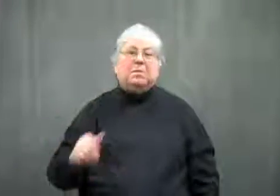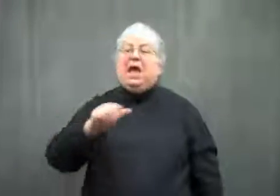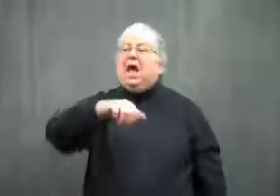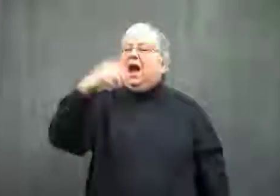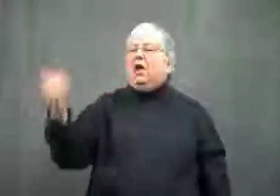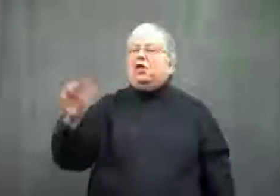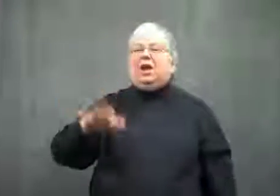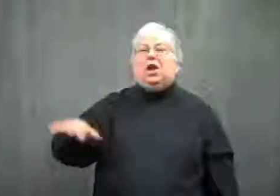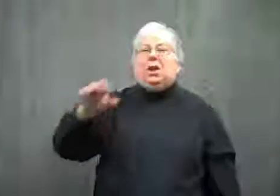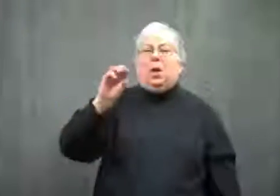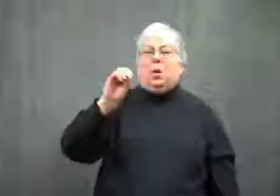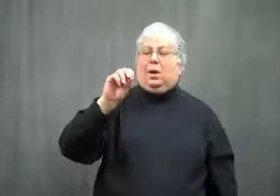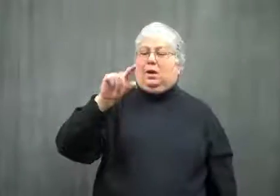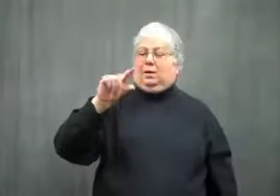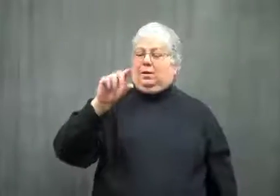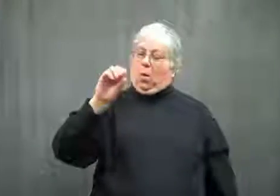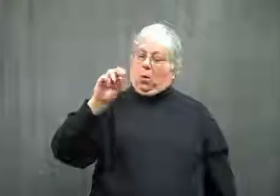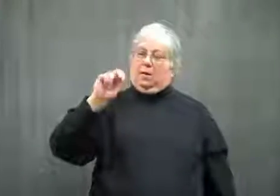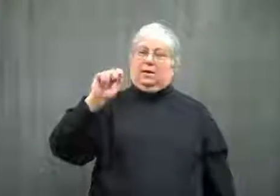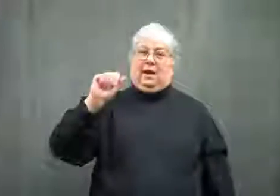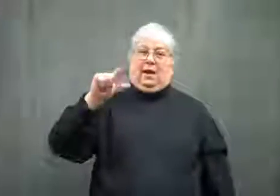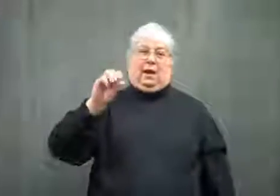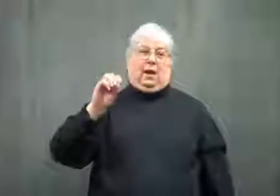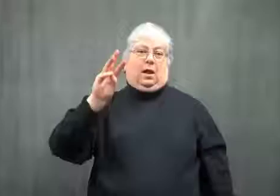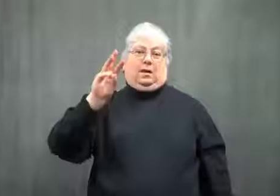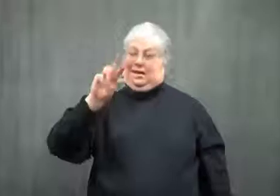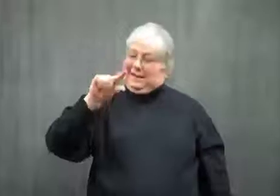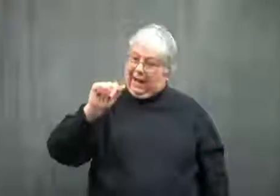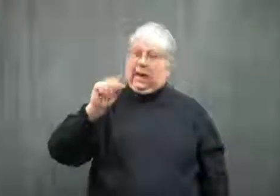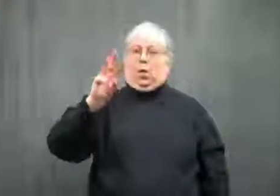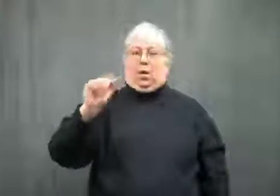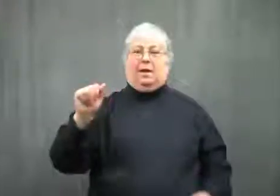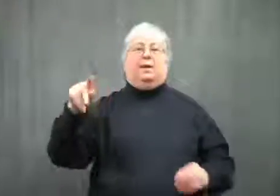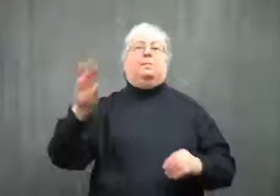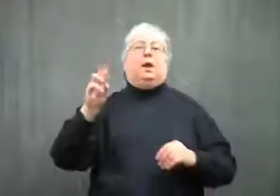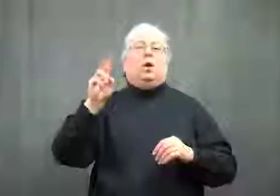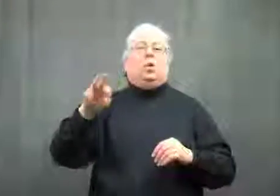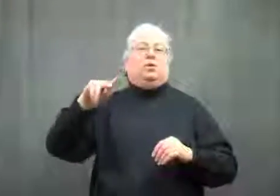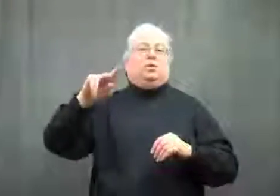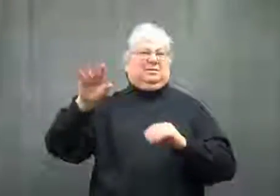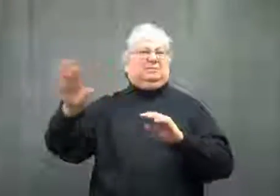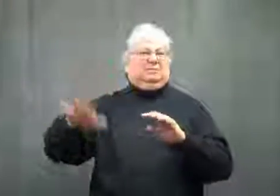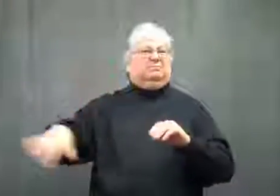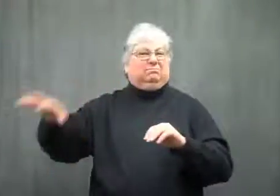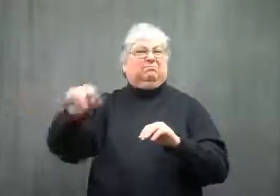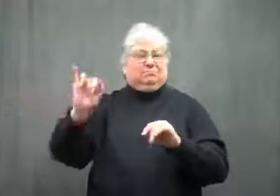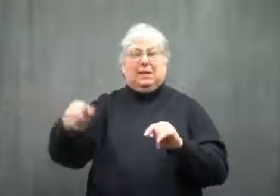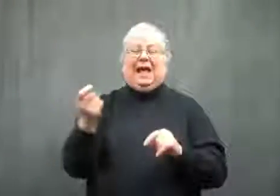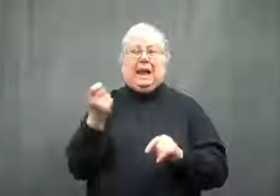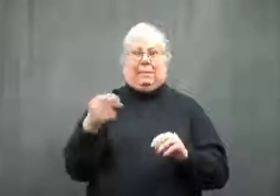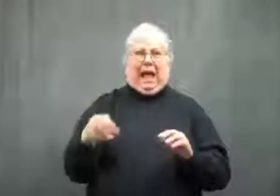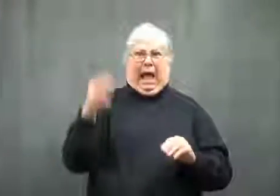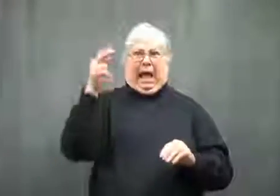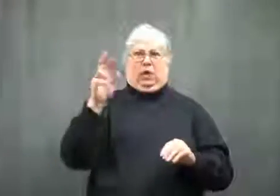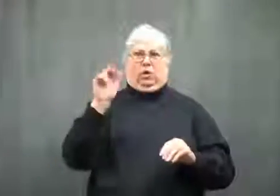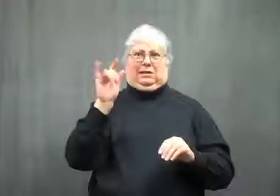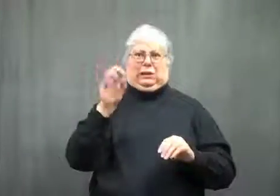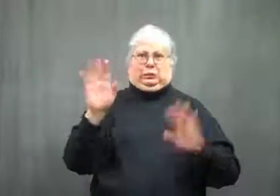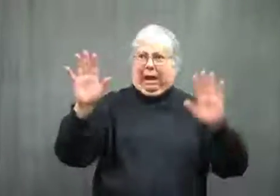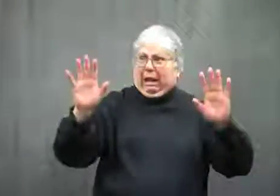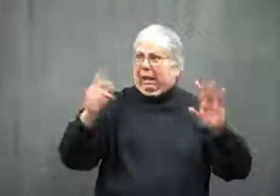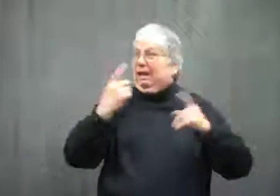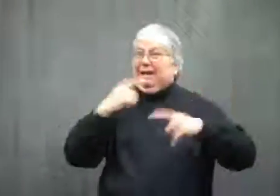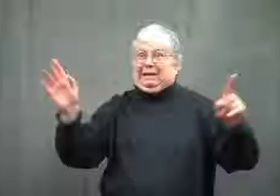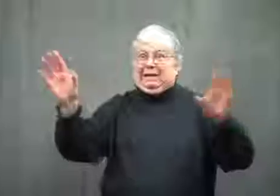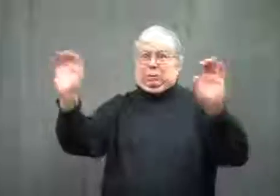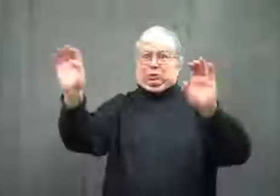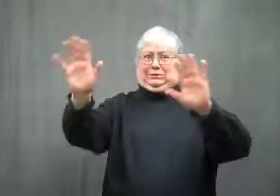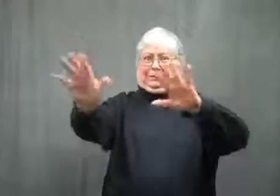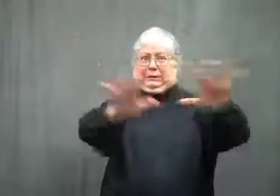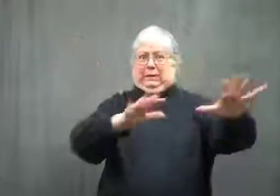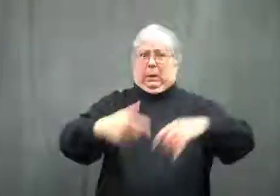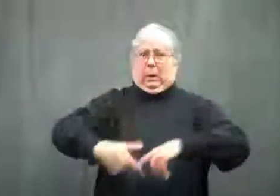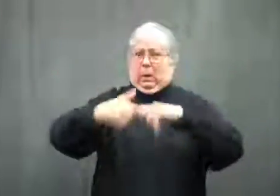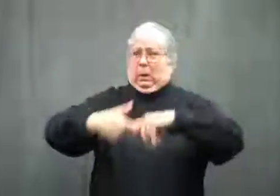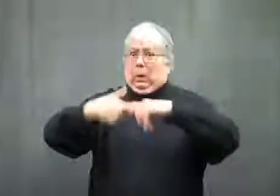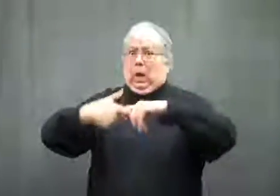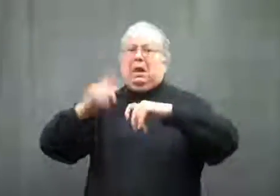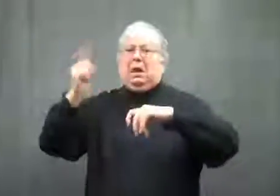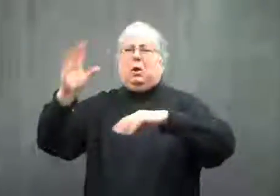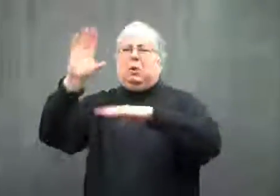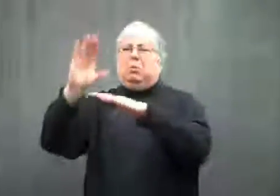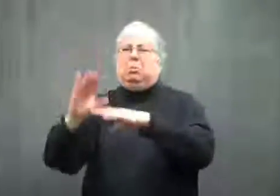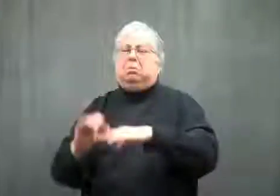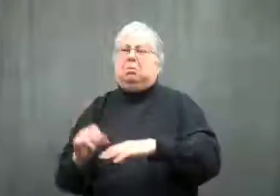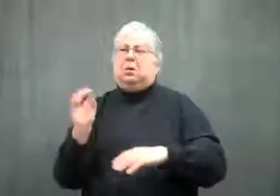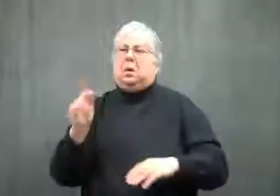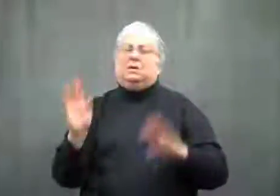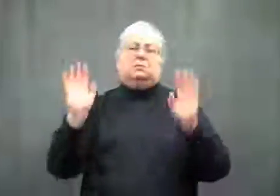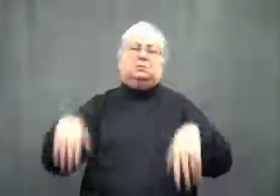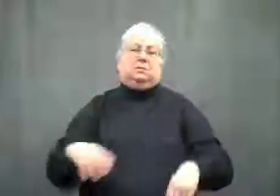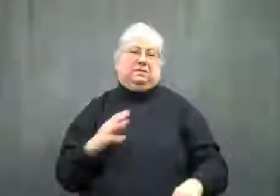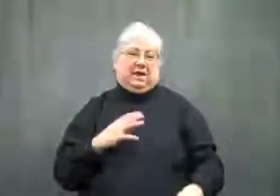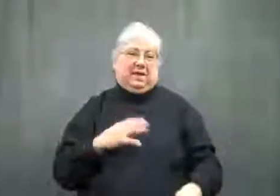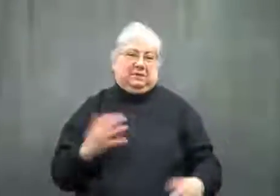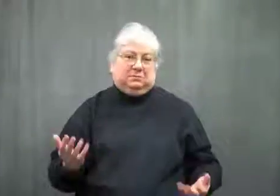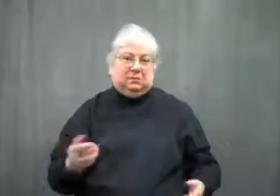In Onagawa, an emergency was declared when radiation levels rose, but then it went down.